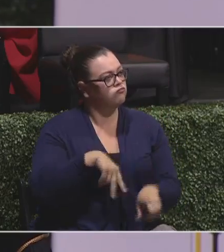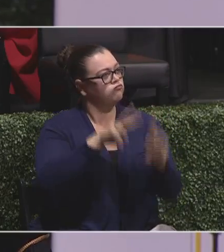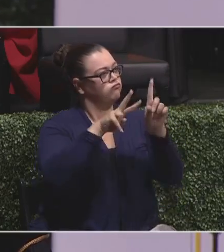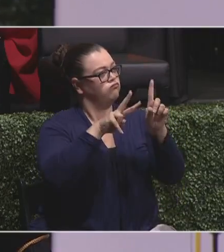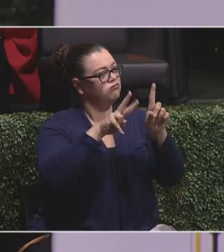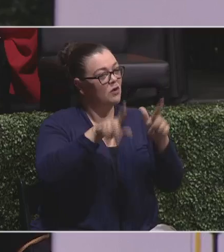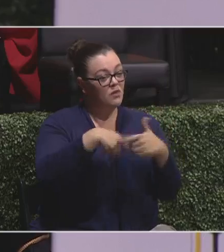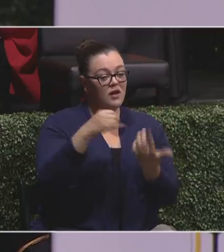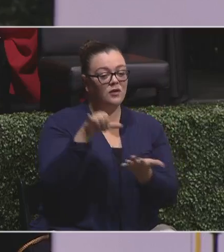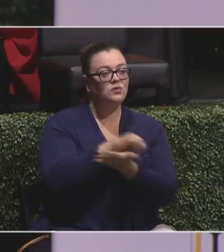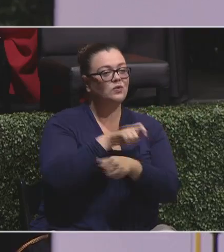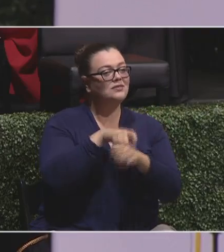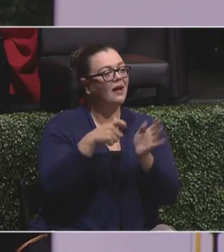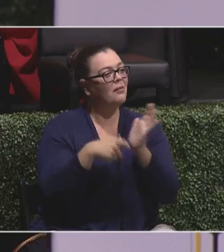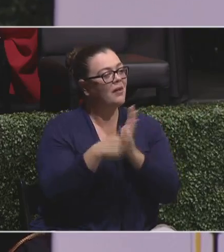TOGETHER WE CELEBRATED THE UNIVERSITY'S 70th ANNIVERSARY.